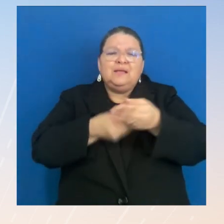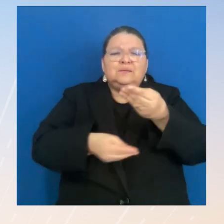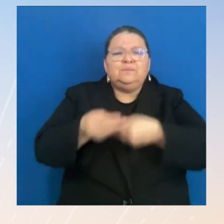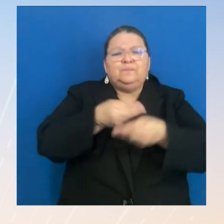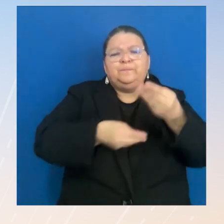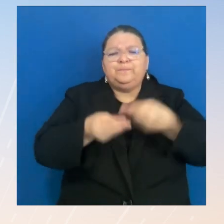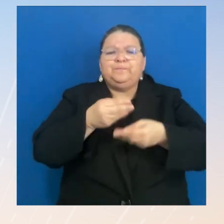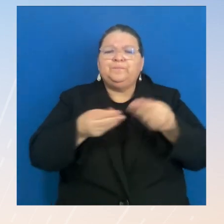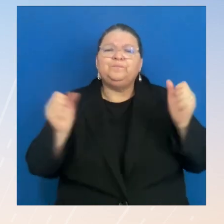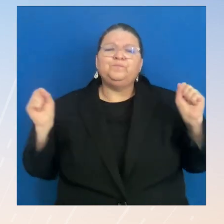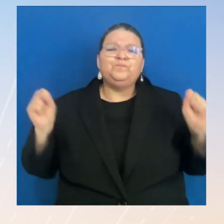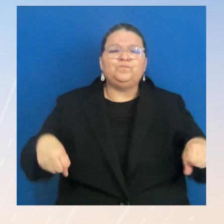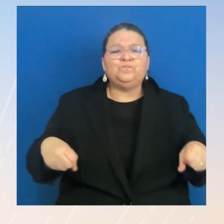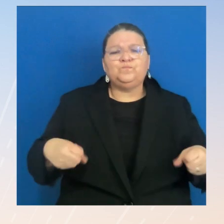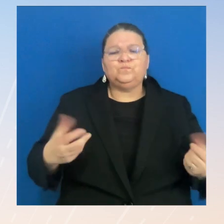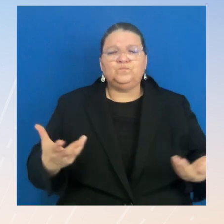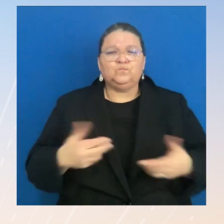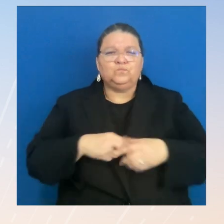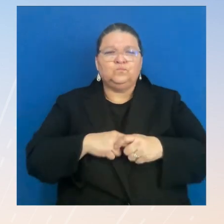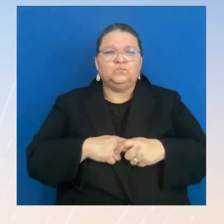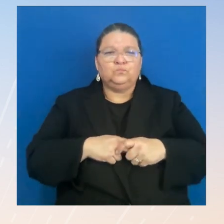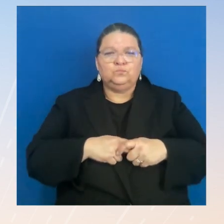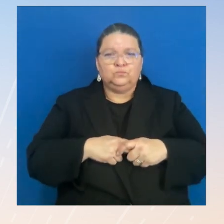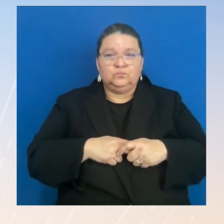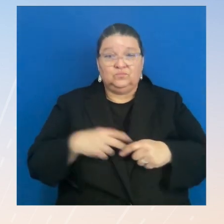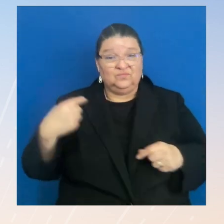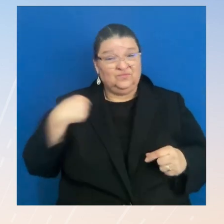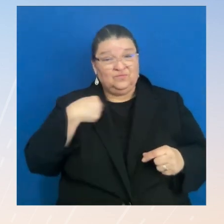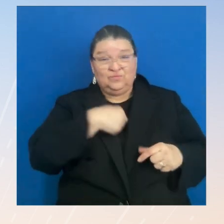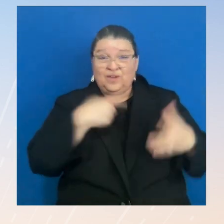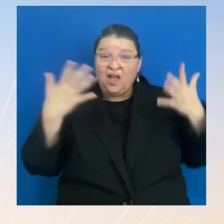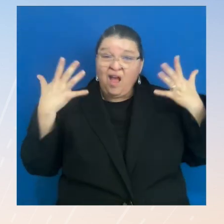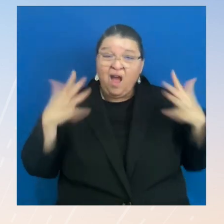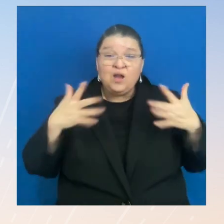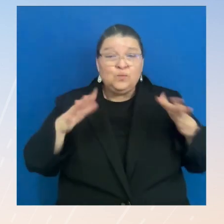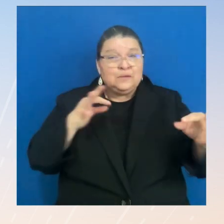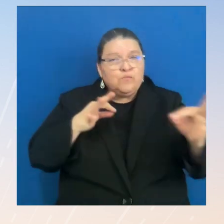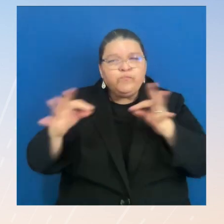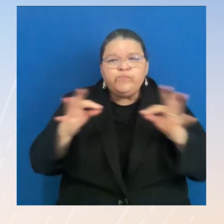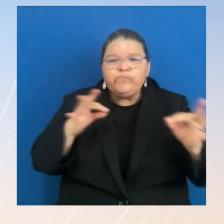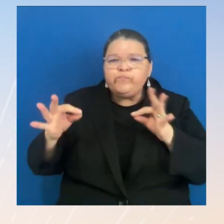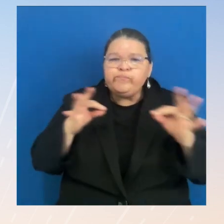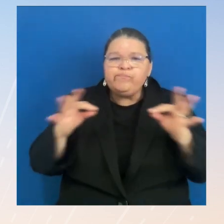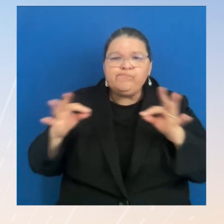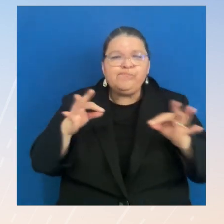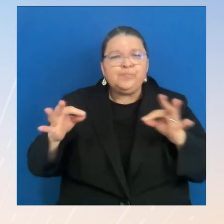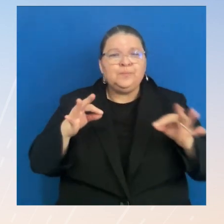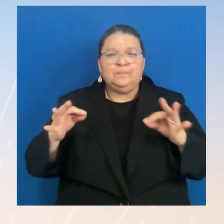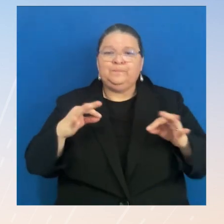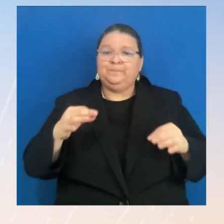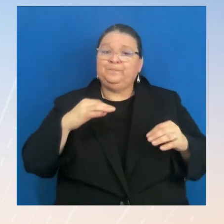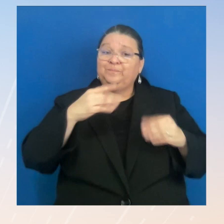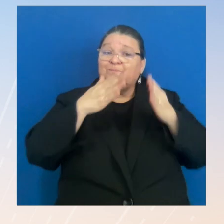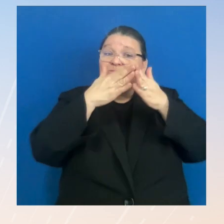publicly and privately back to earlier this year. So that –those are the facts. We've also been, as I just noted,